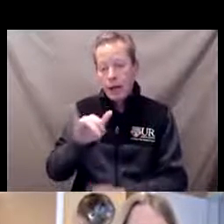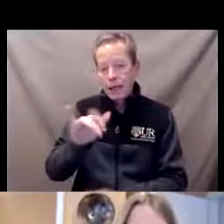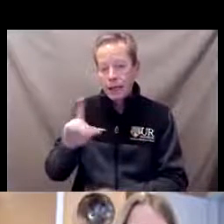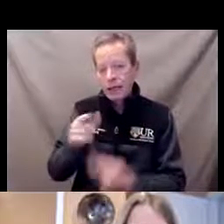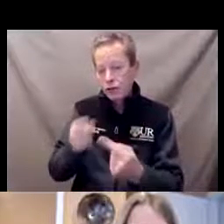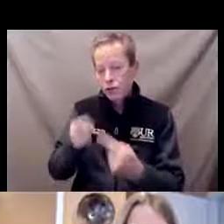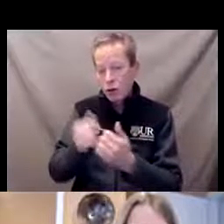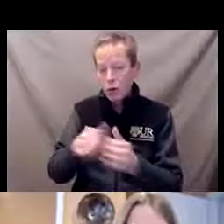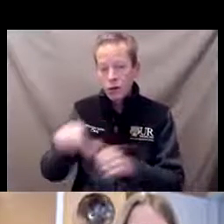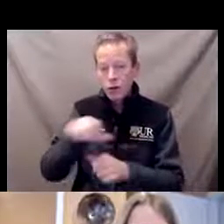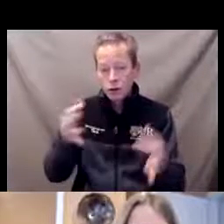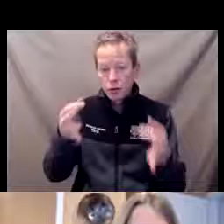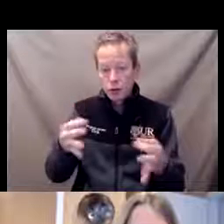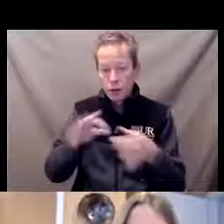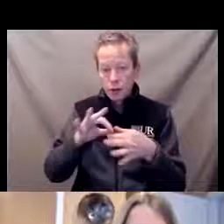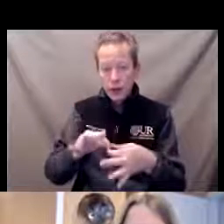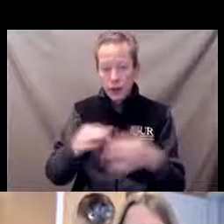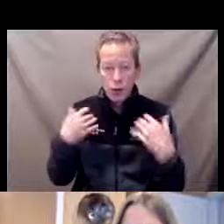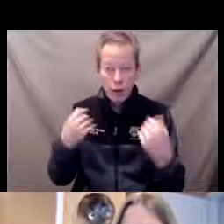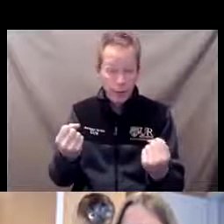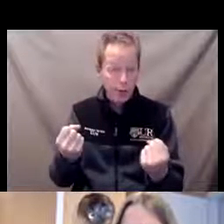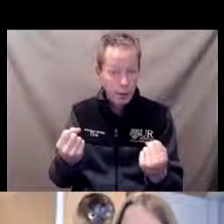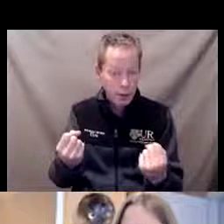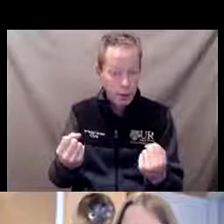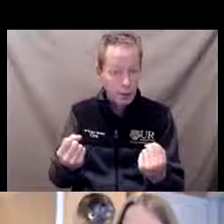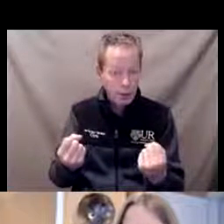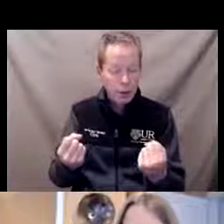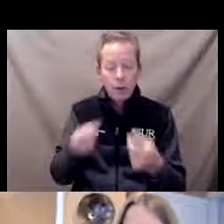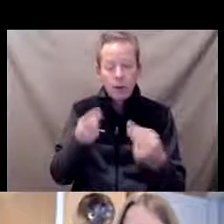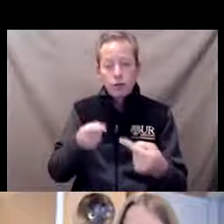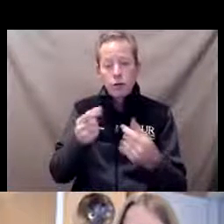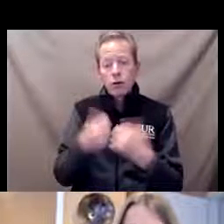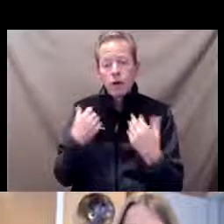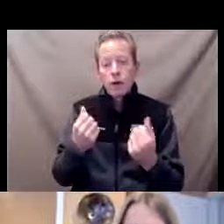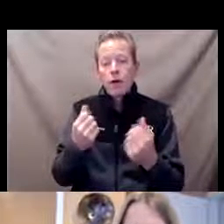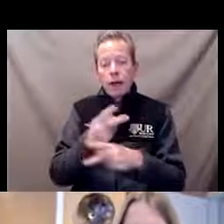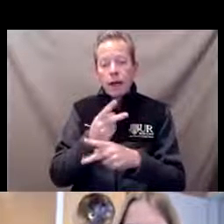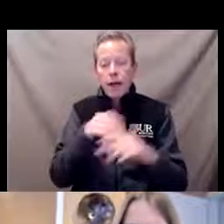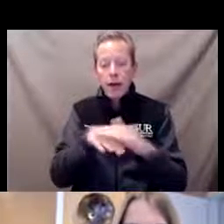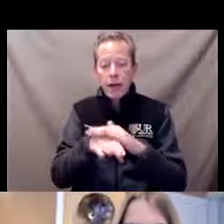determinants of health. They struggle with health care access and health-promoting opportunities